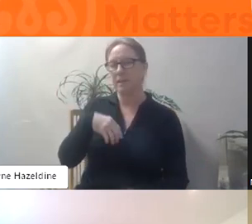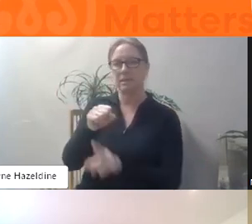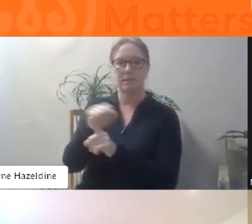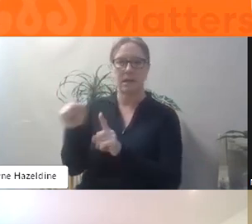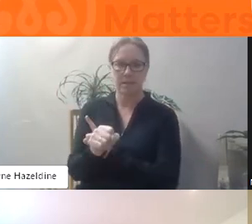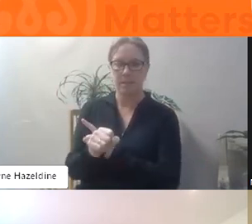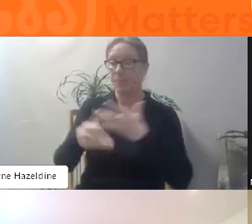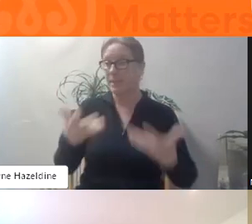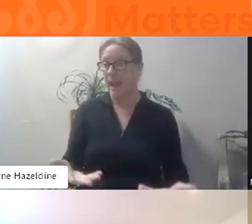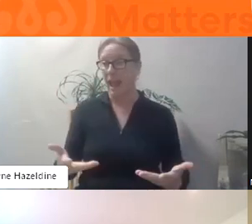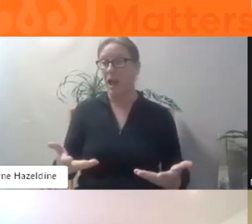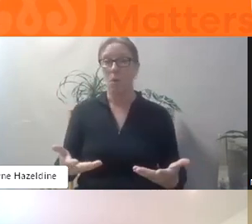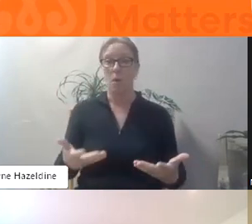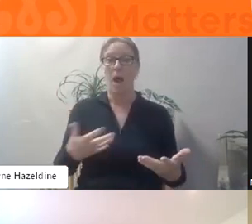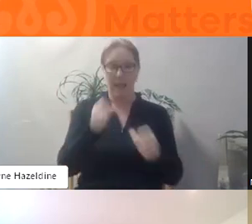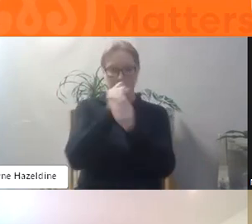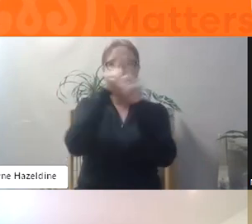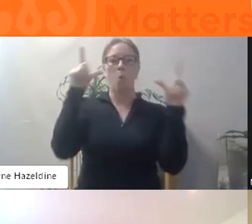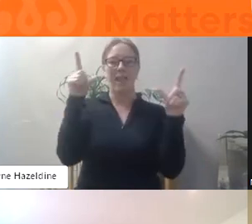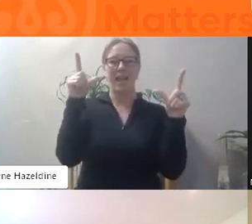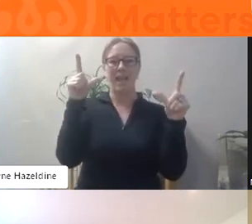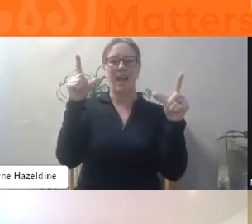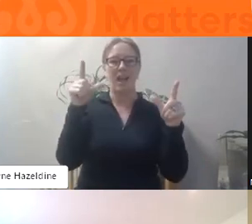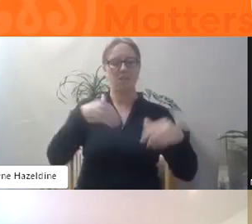Now I am aware that I don't need my life to look like my sisters,